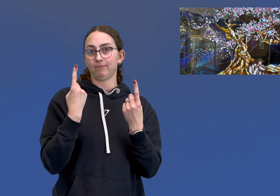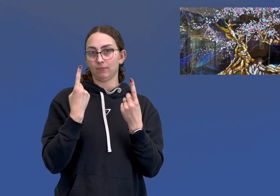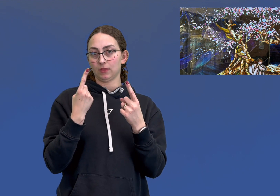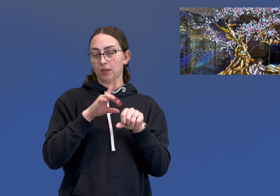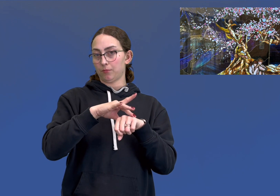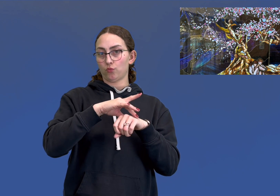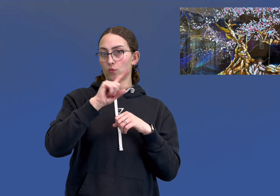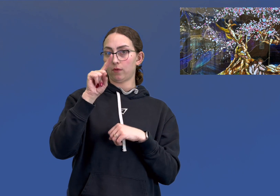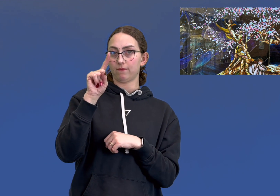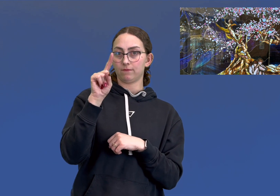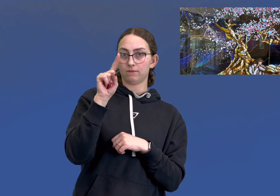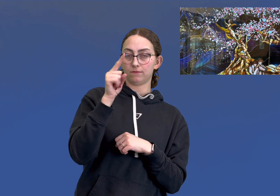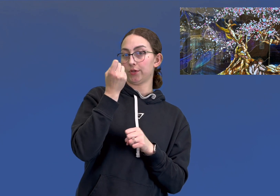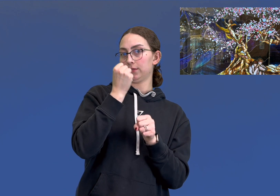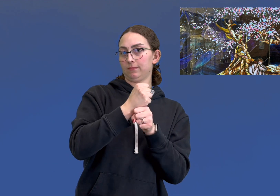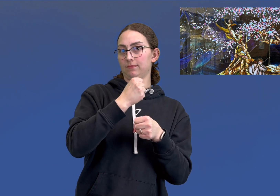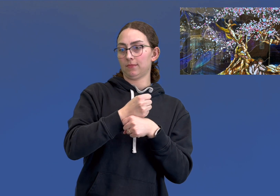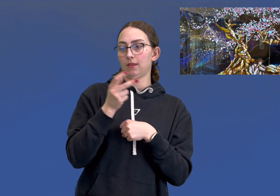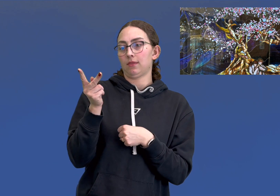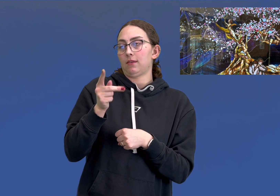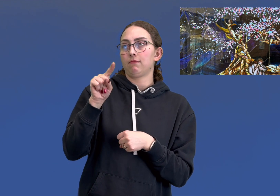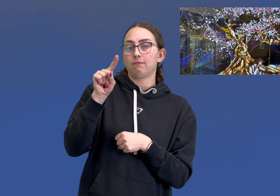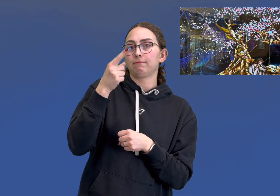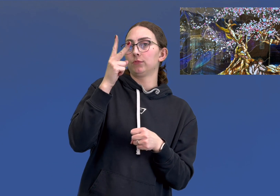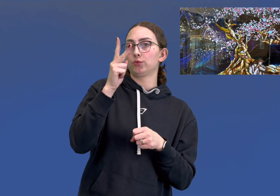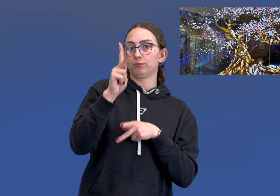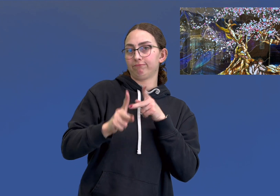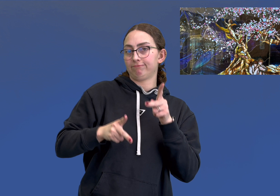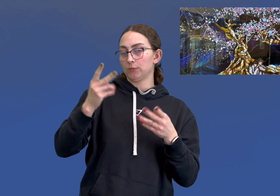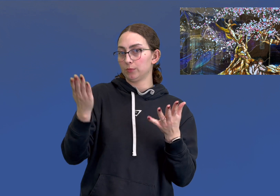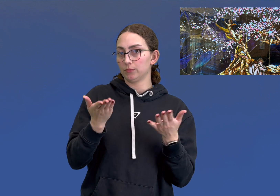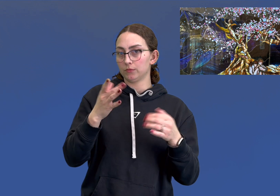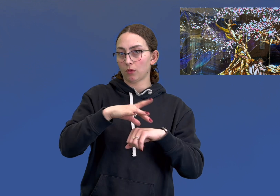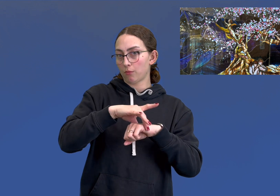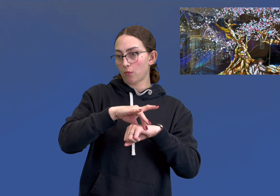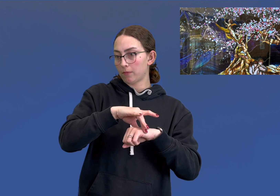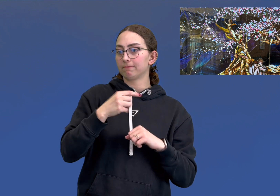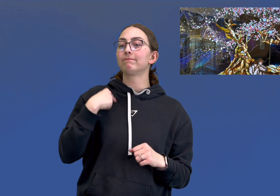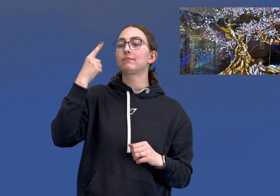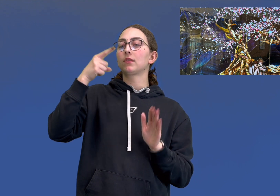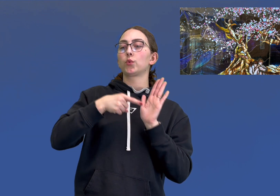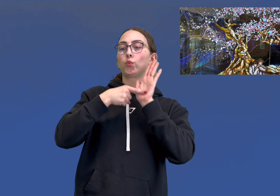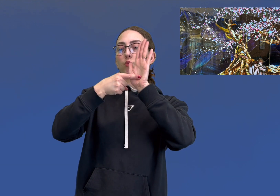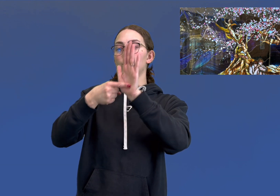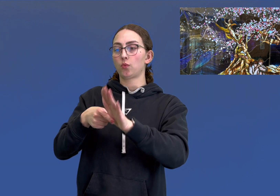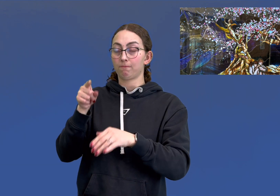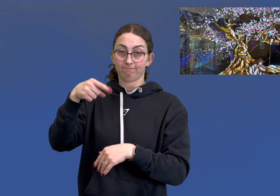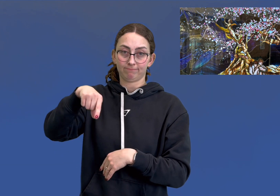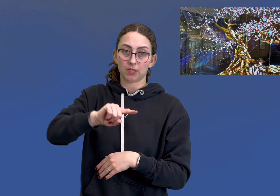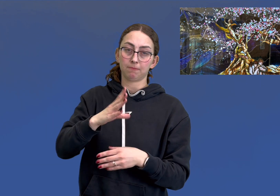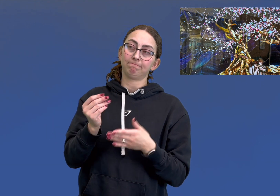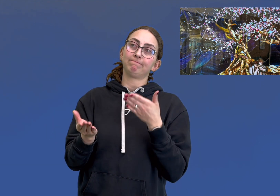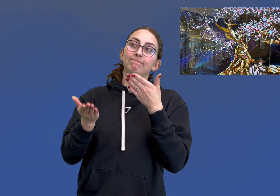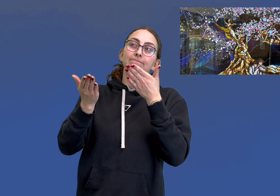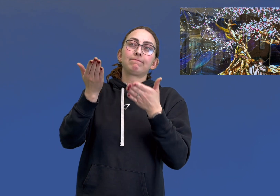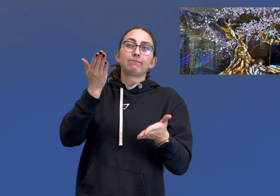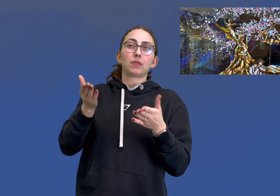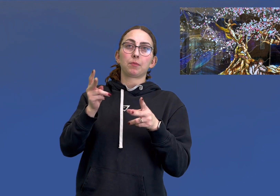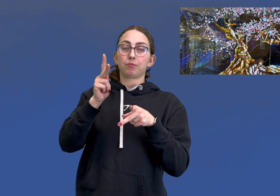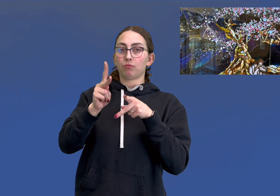Adam and Eve who were the first people to live here, thus the first people on earth This could mean the people in the tree